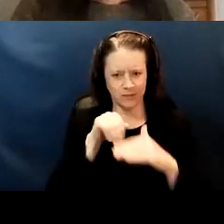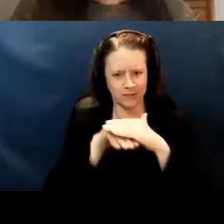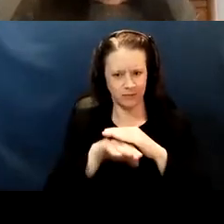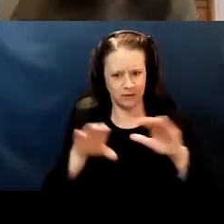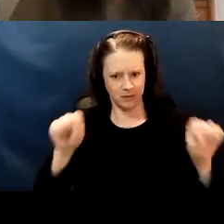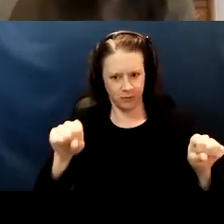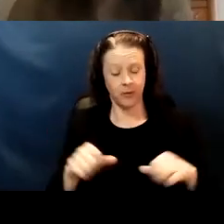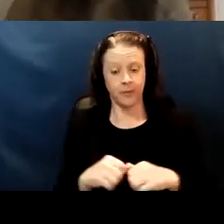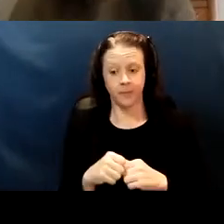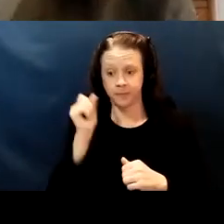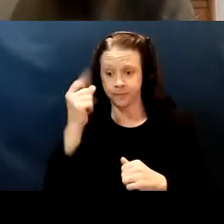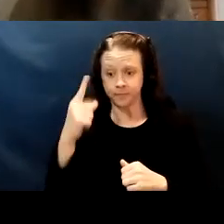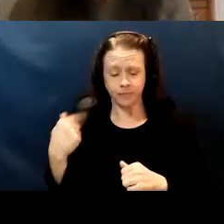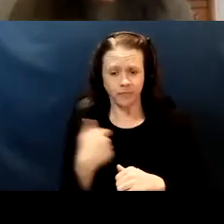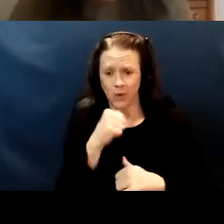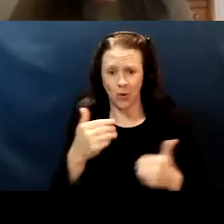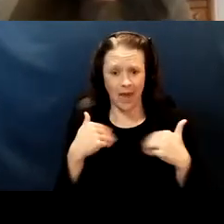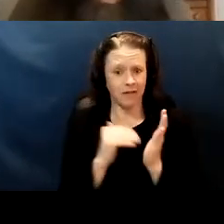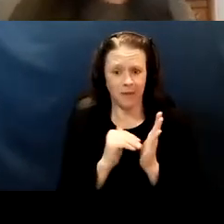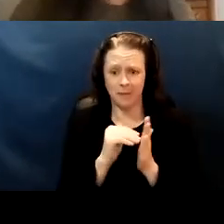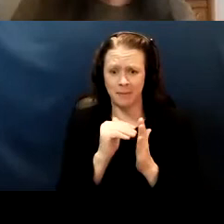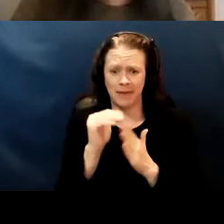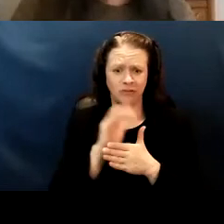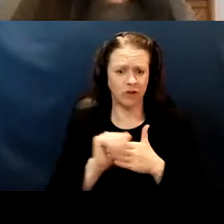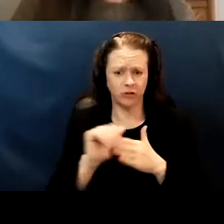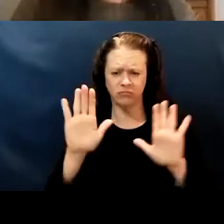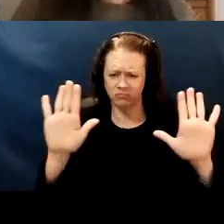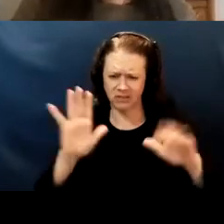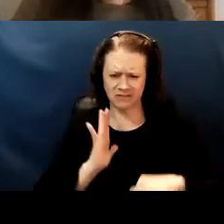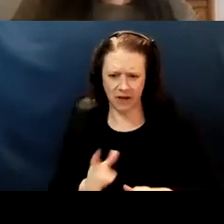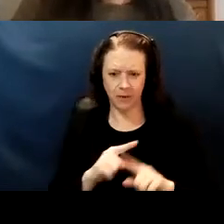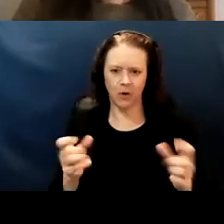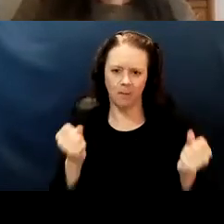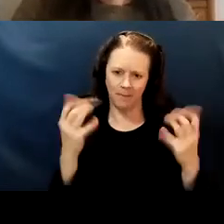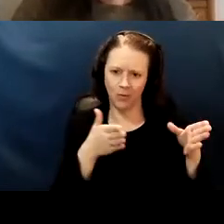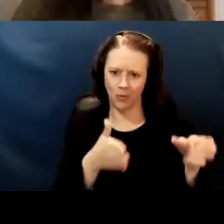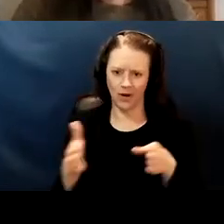And we don't have millions and millions of dollars, and that's okay. But there are lots of ways that we can try to make things